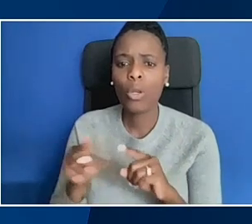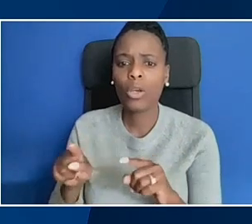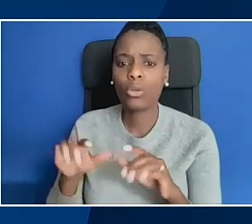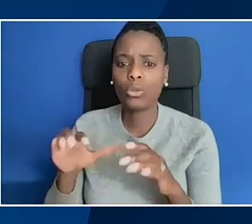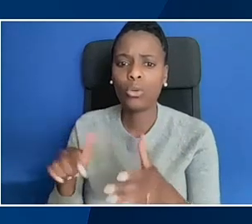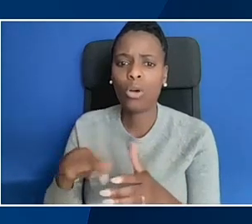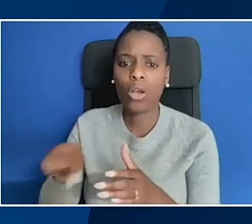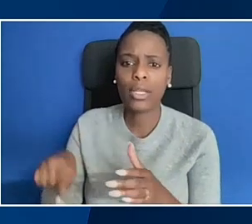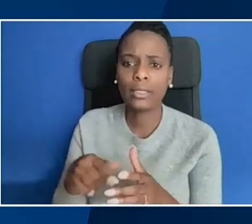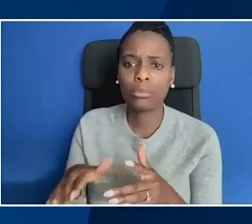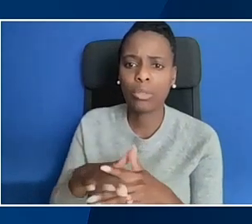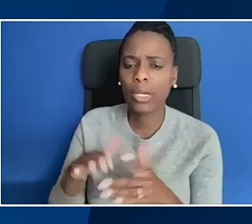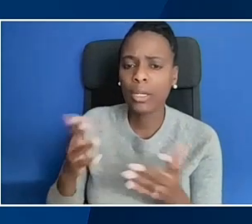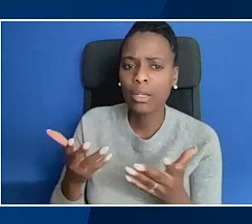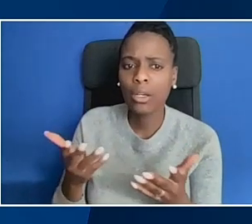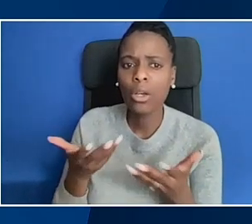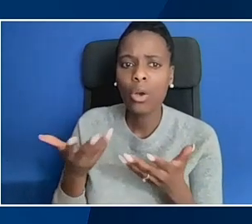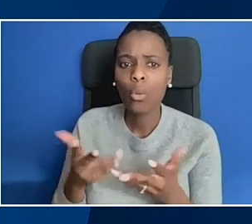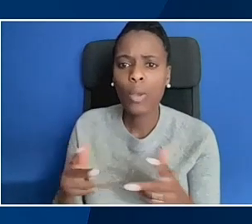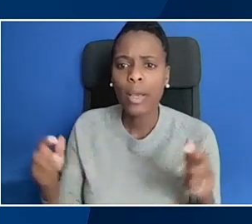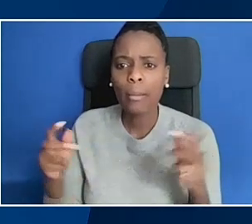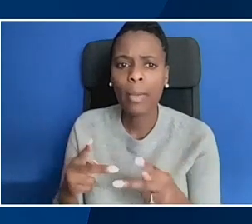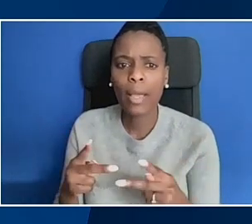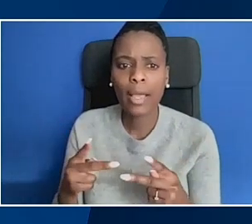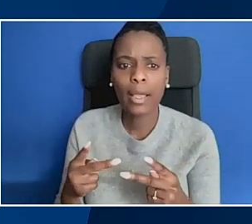When we return, what do you want us to